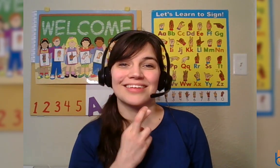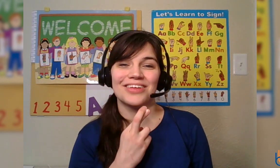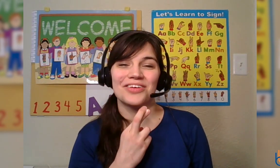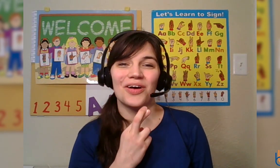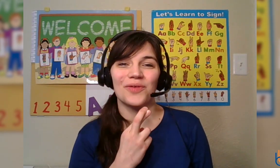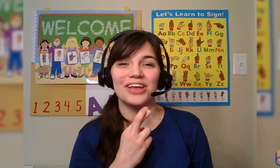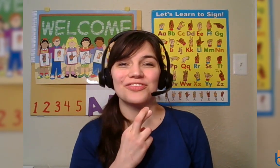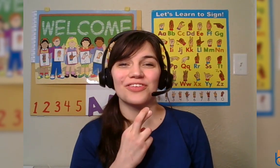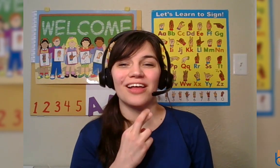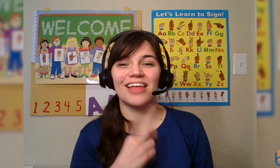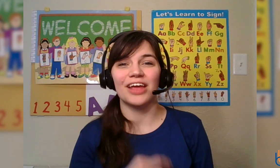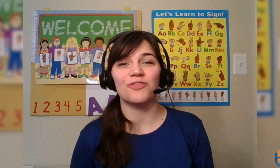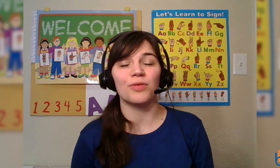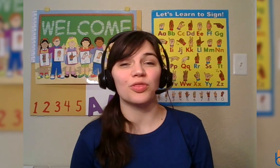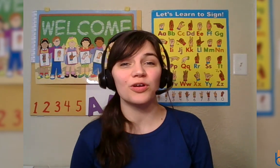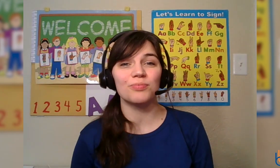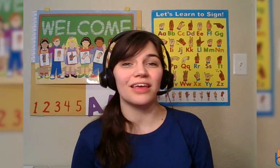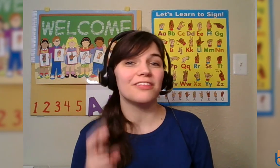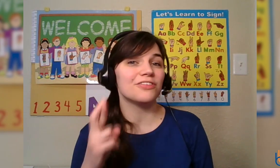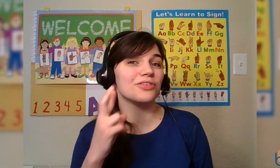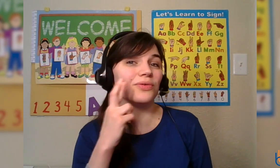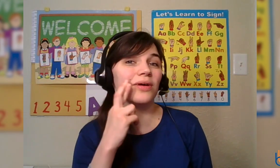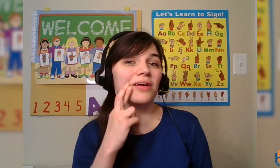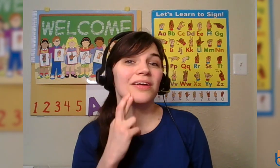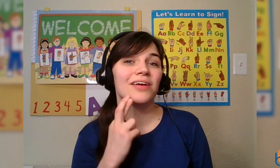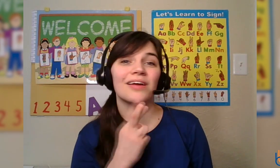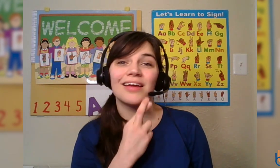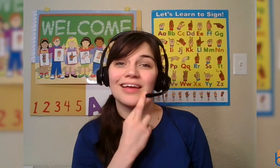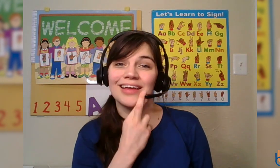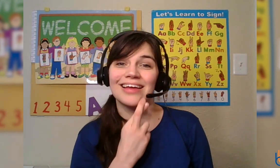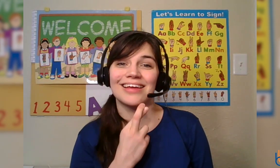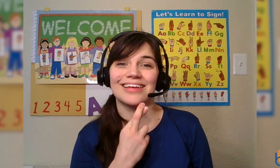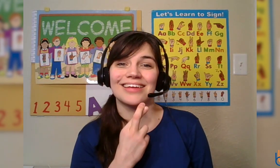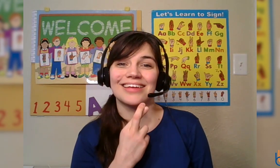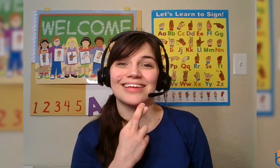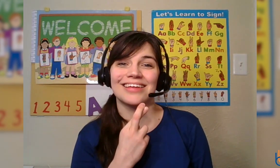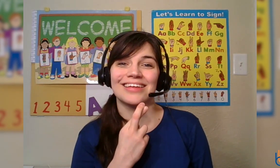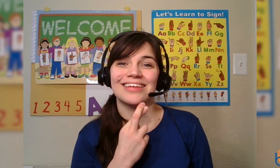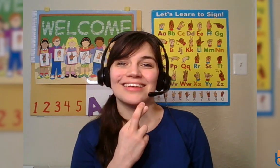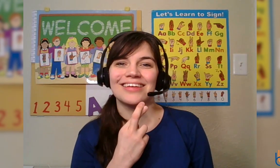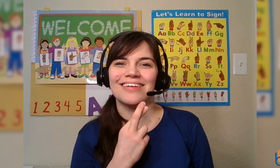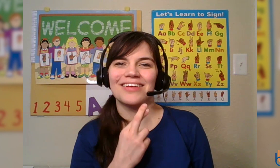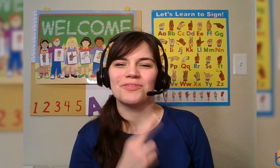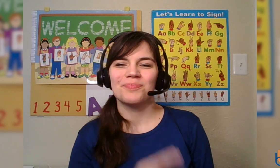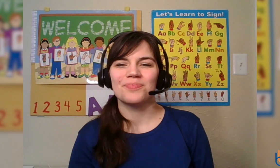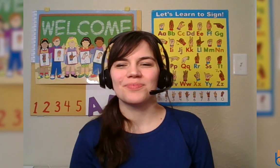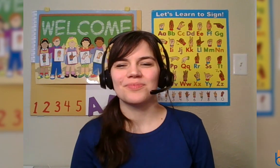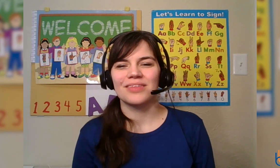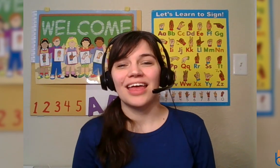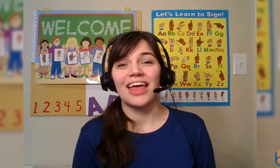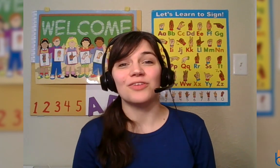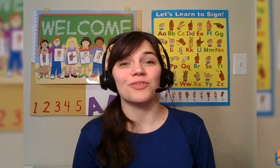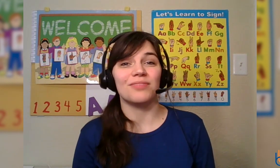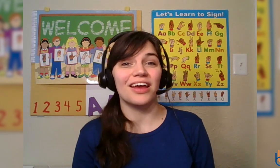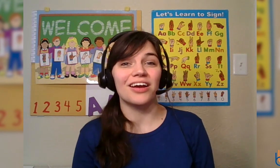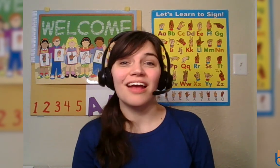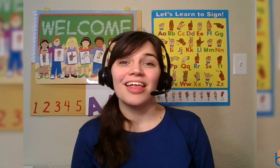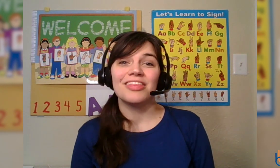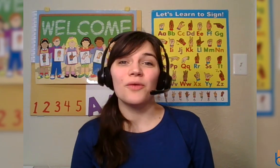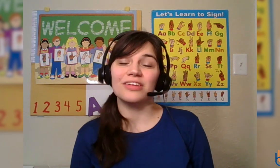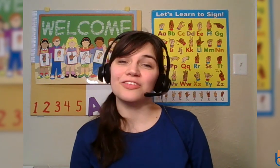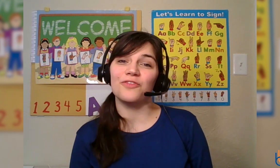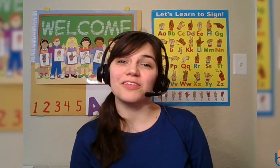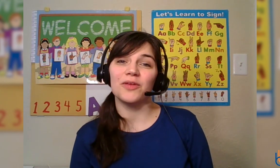alright? Draw a line from the third place to *sign*. And from there they went to visit one